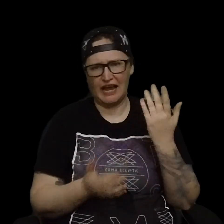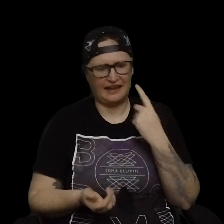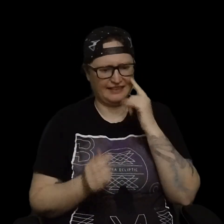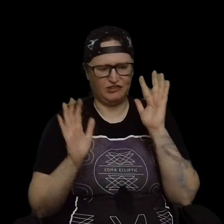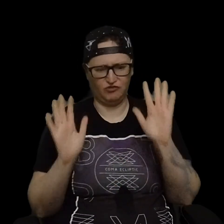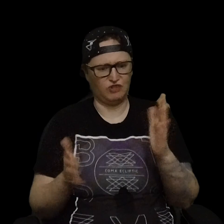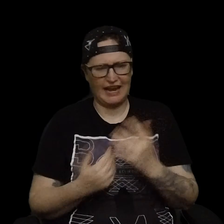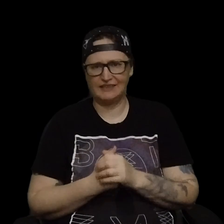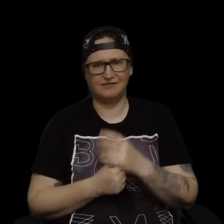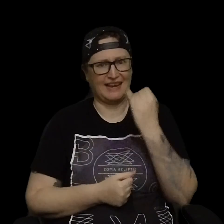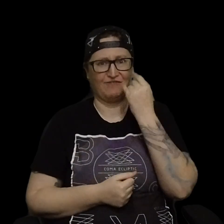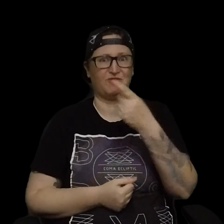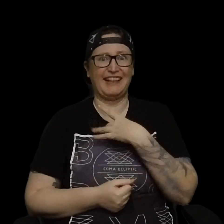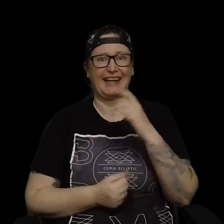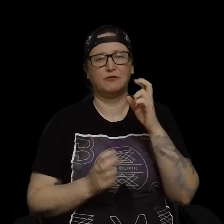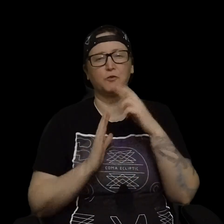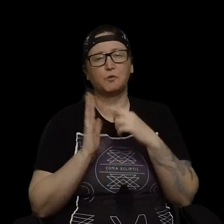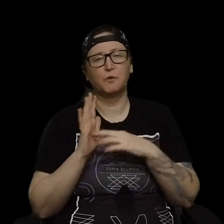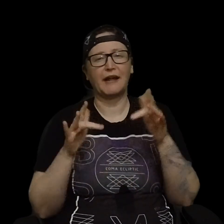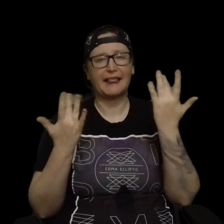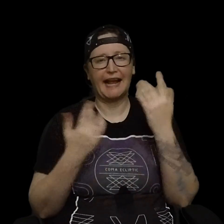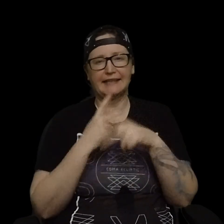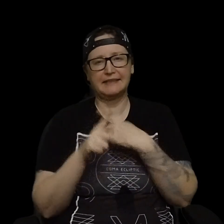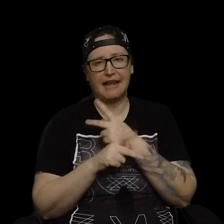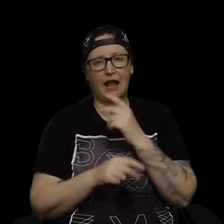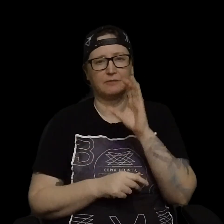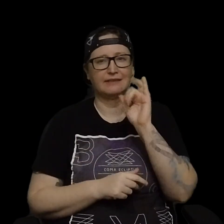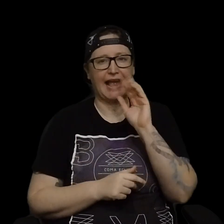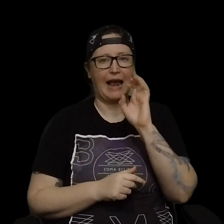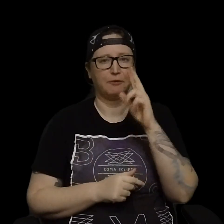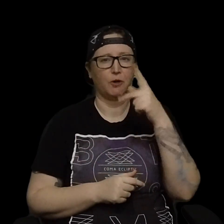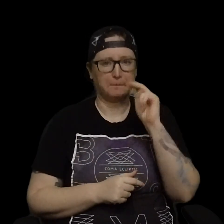I think it's going to be really easy to run it's great if you like more of a light rule sort of